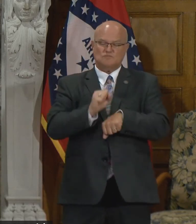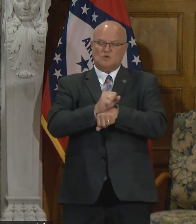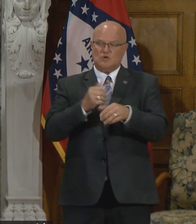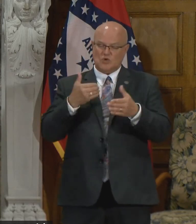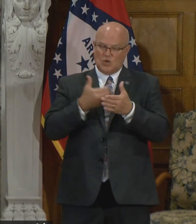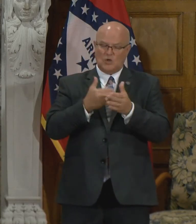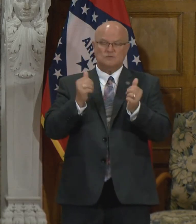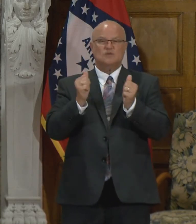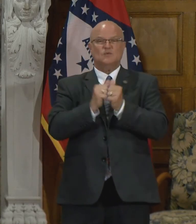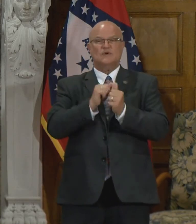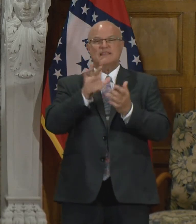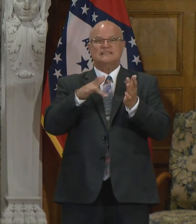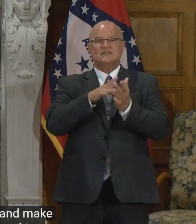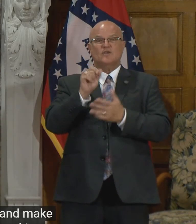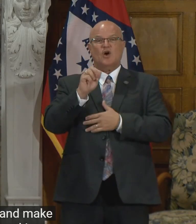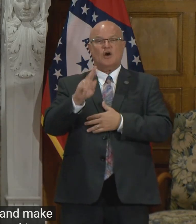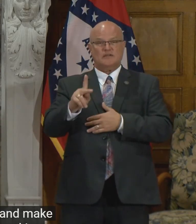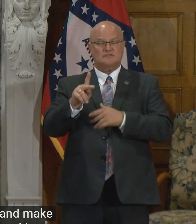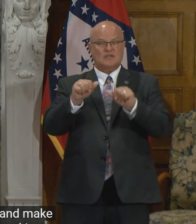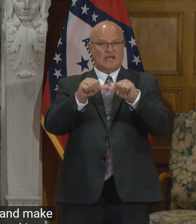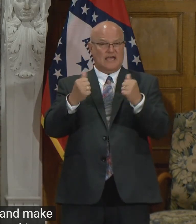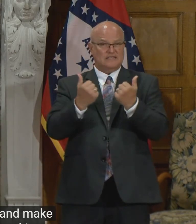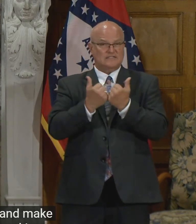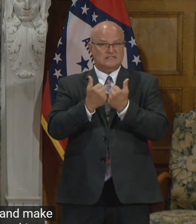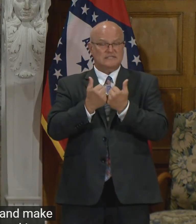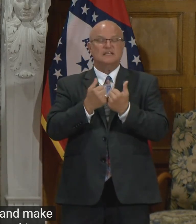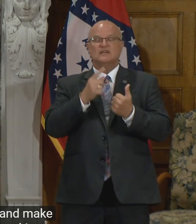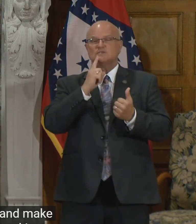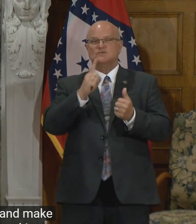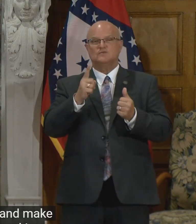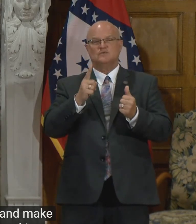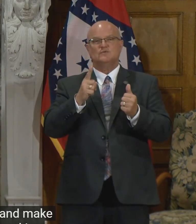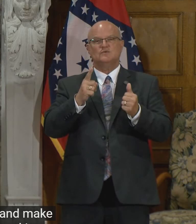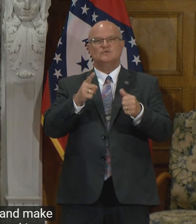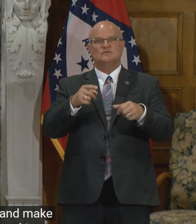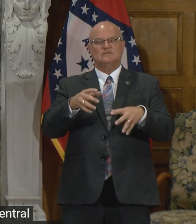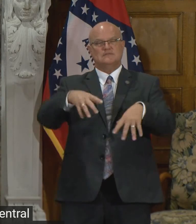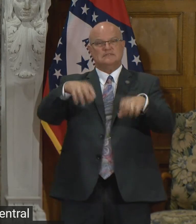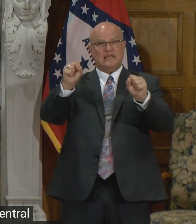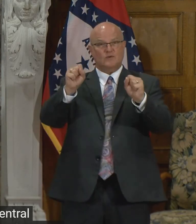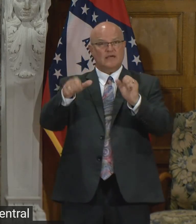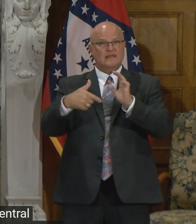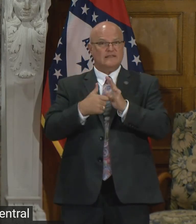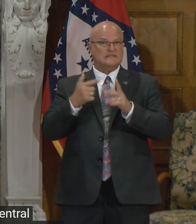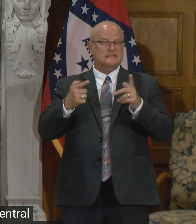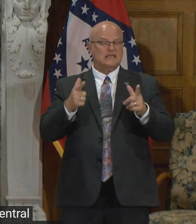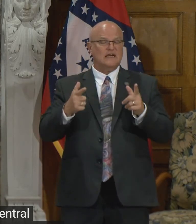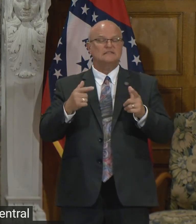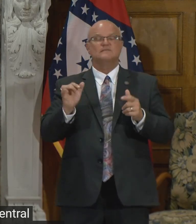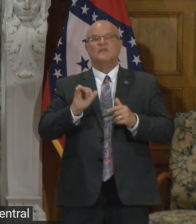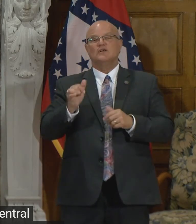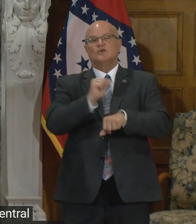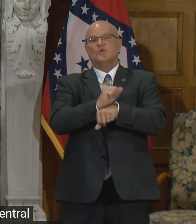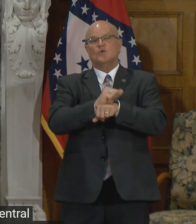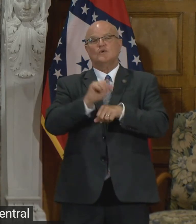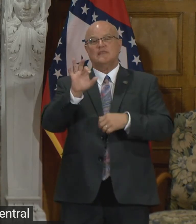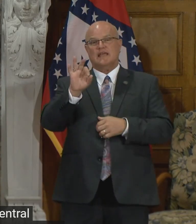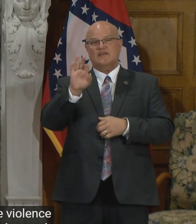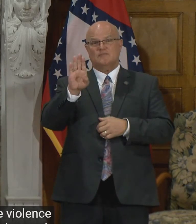the the Central Arkansas law enforcement agencies to to bat this, combat the violence problem we have. We also work with the FBI on